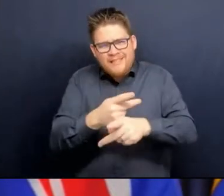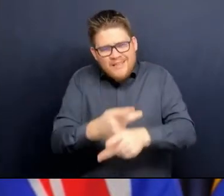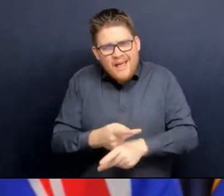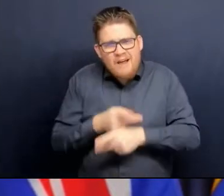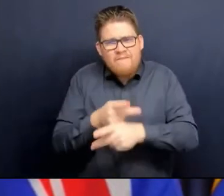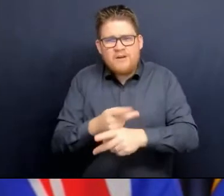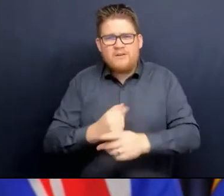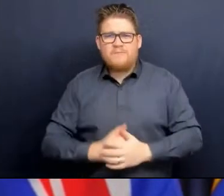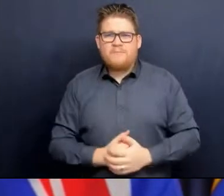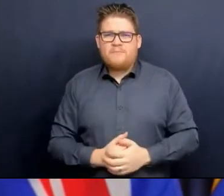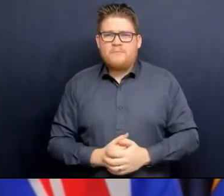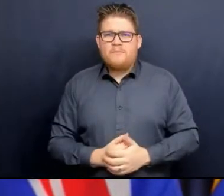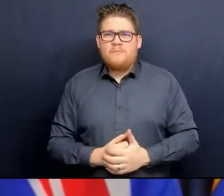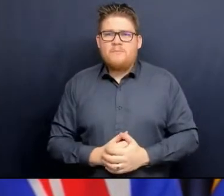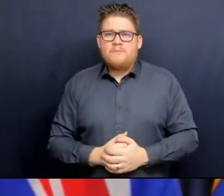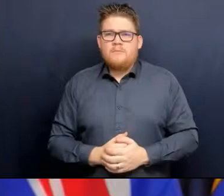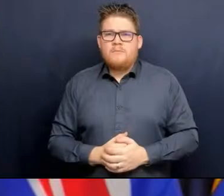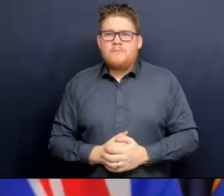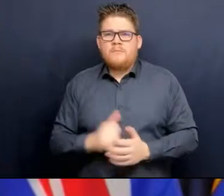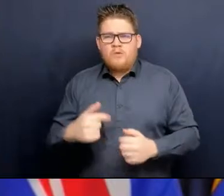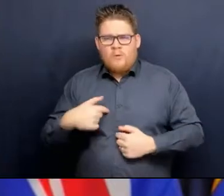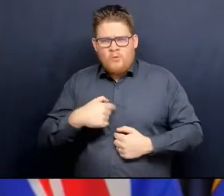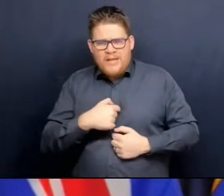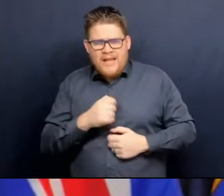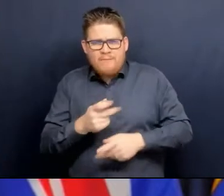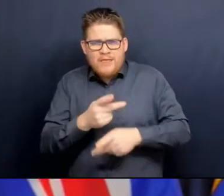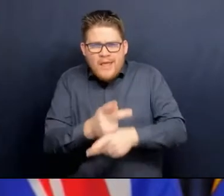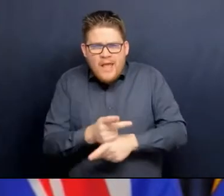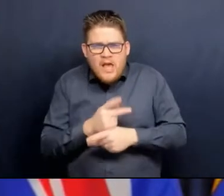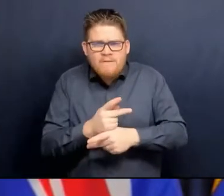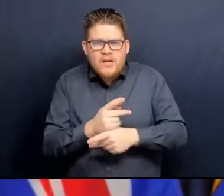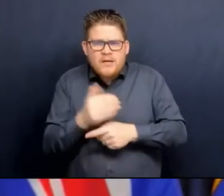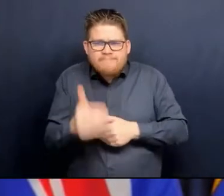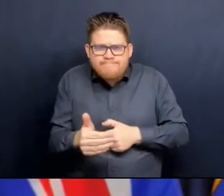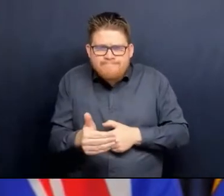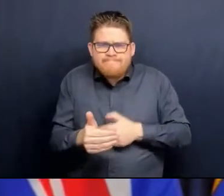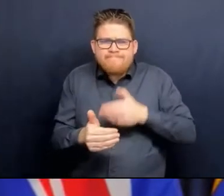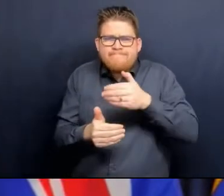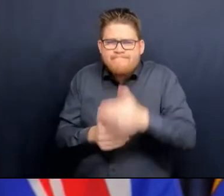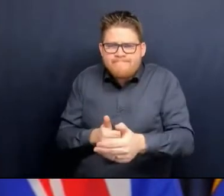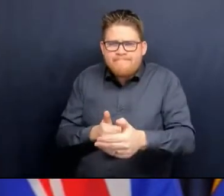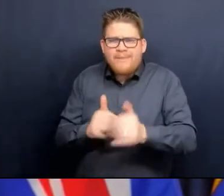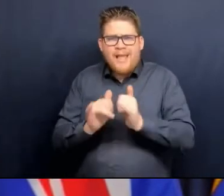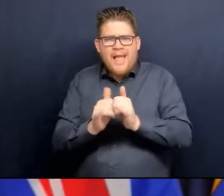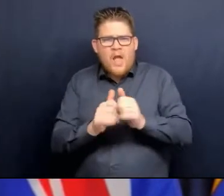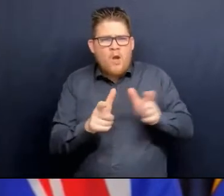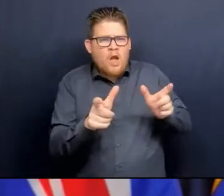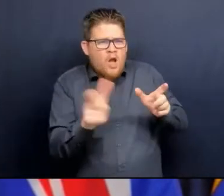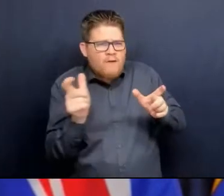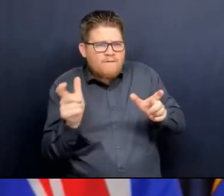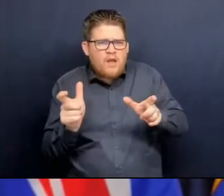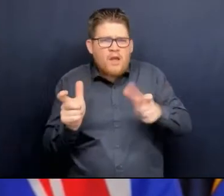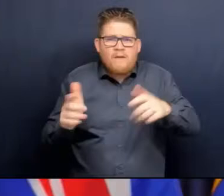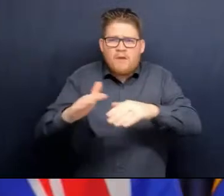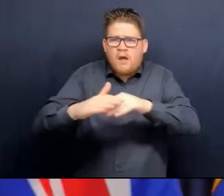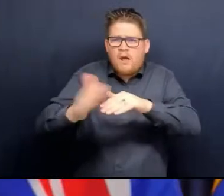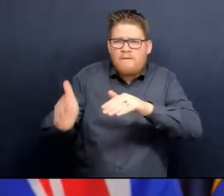you see a thoughtful, balanced approach that has been I think supported by public health from